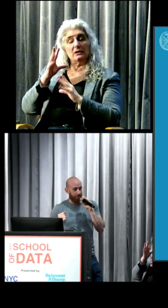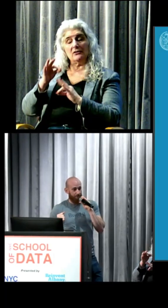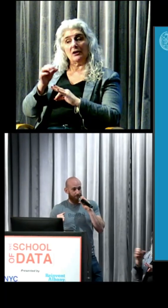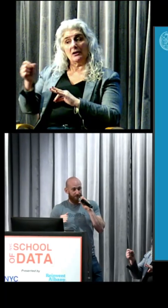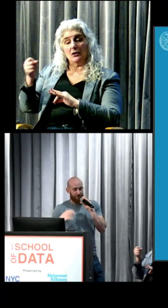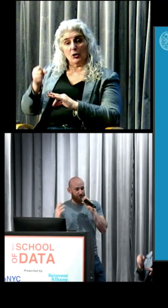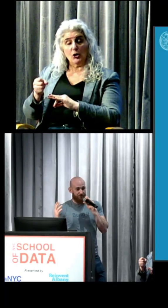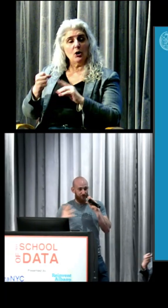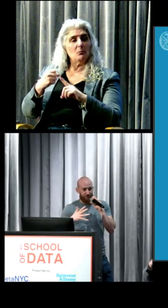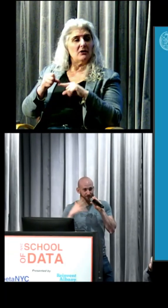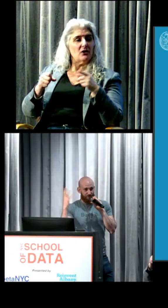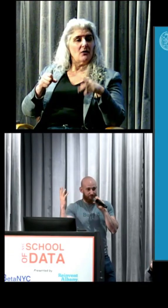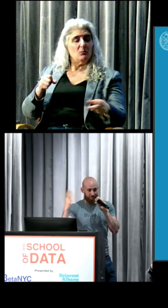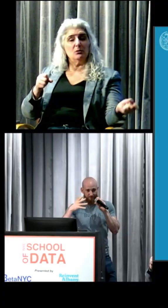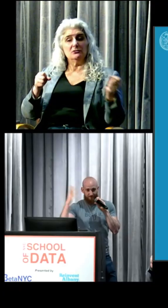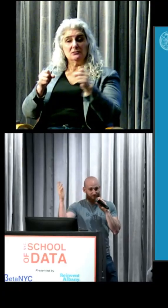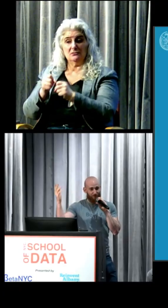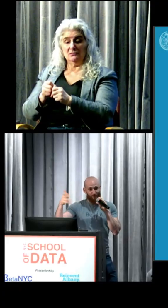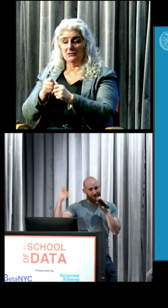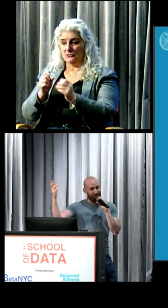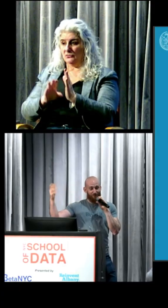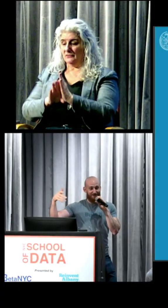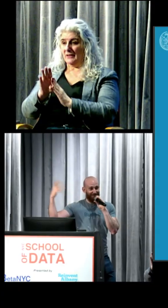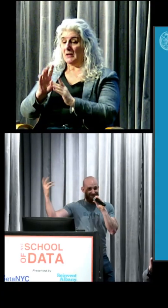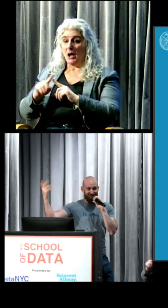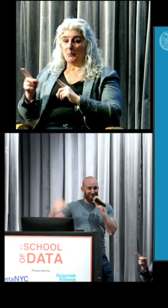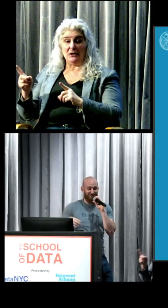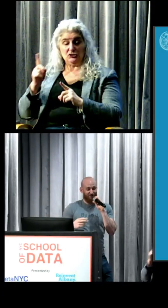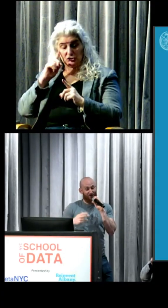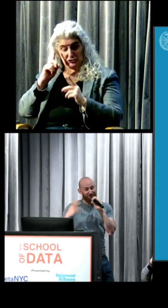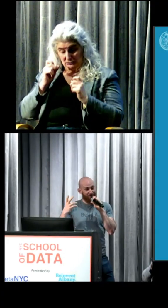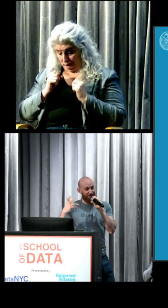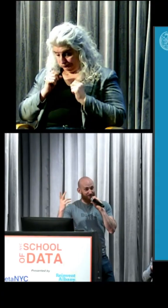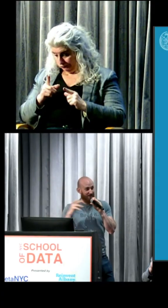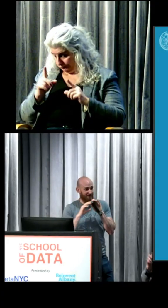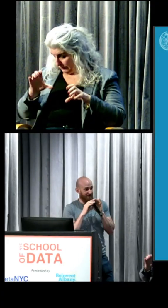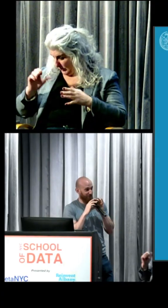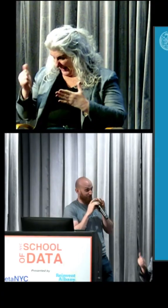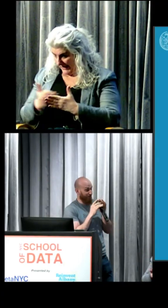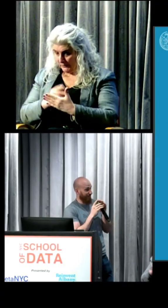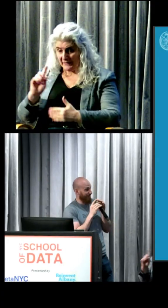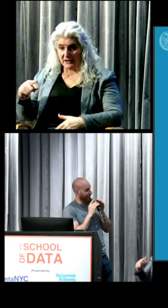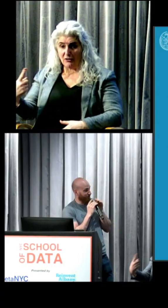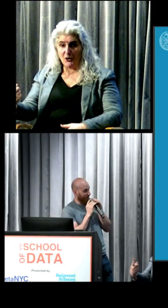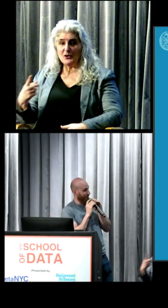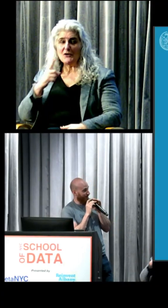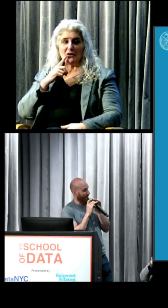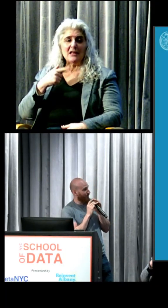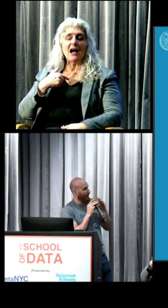And if our message is about beginning to think about that these data are sources that are